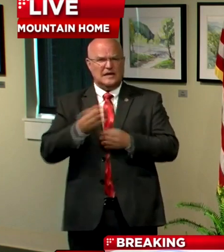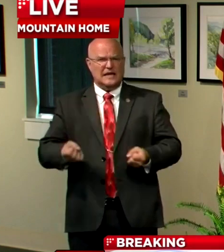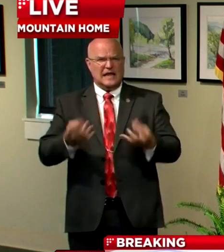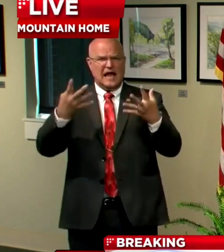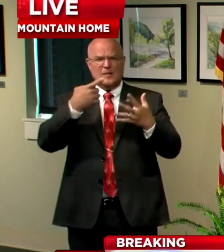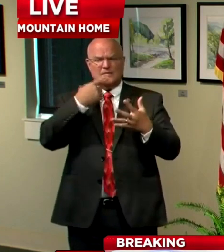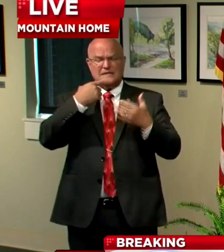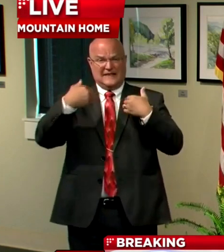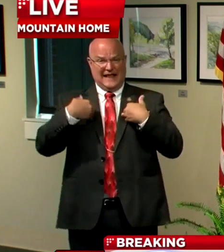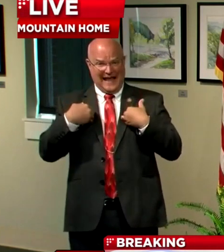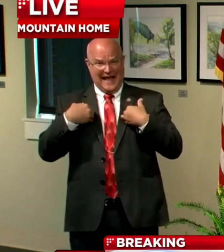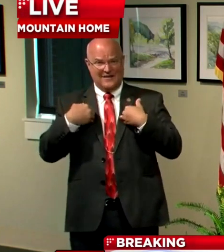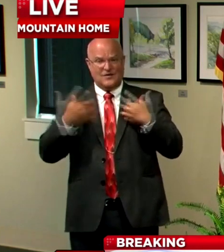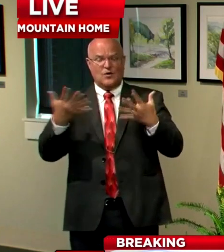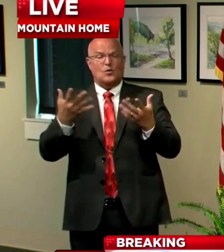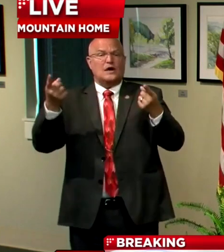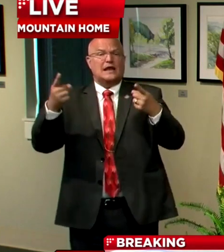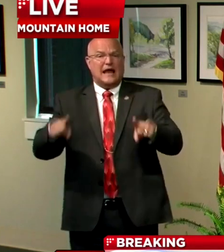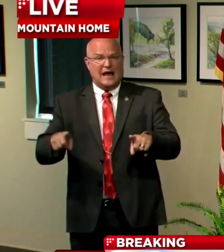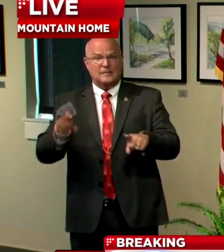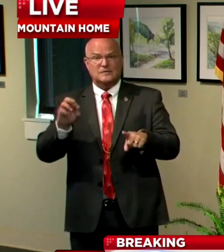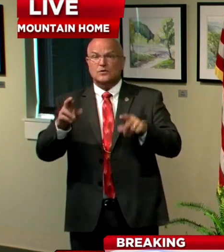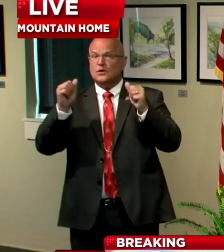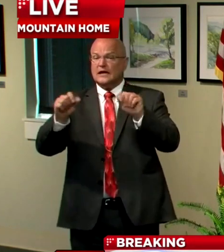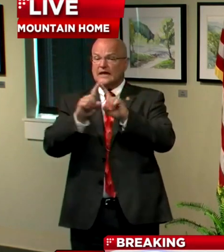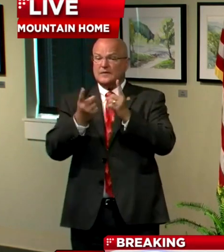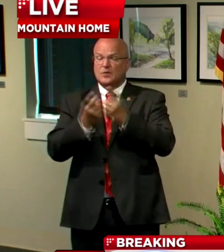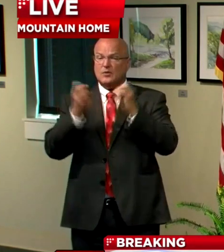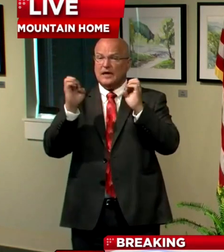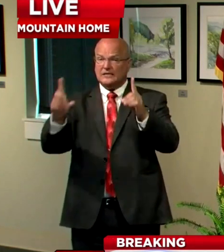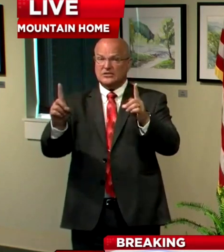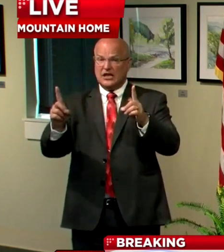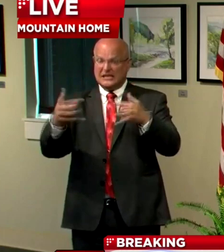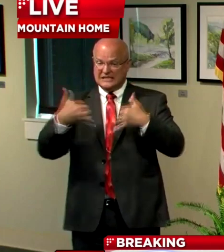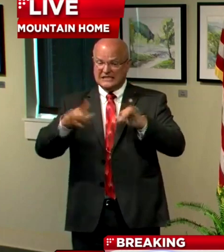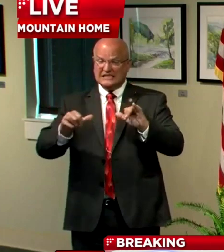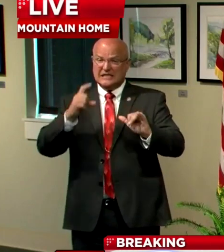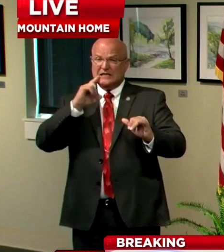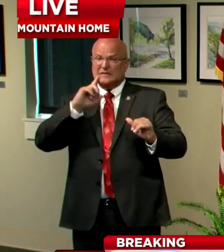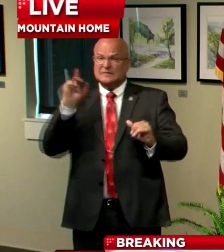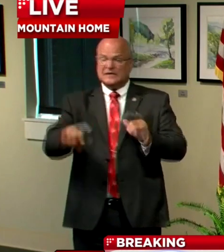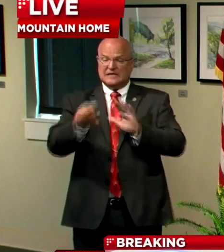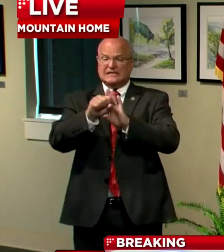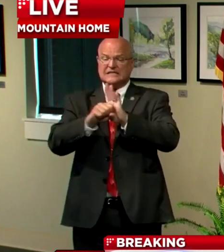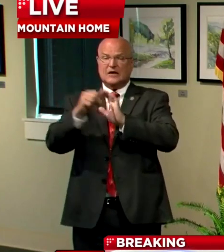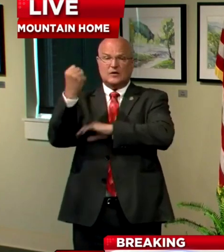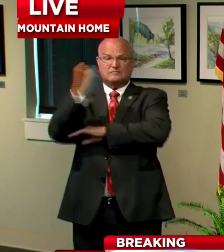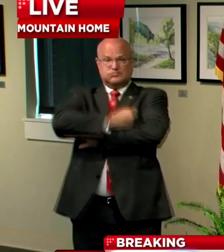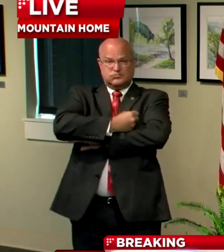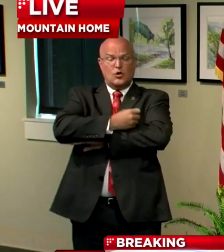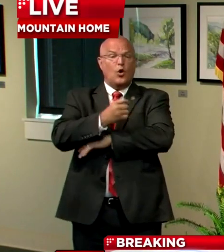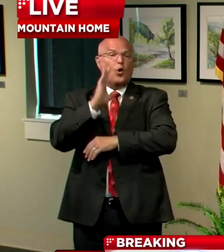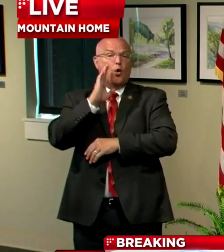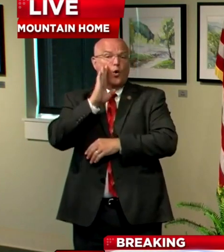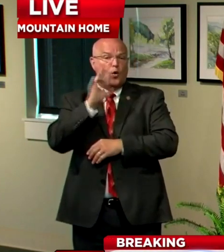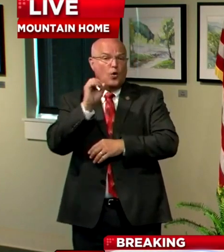OF THE STATEWIDE COMMUNITY AND HE'S GOING TO BE THE LOCAL COMMITTEE THIS WEEK . THE LOCAL COMMITTEES, HOW MUCH THEY WHAT THEY HAVE AND WHAT